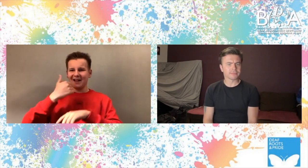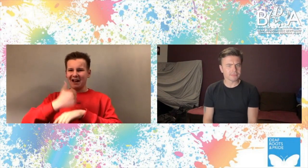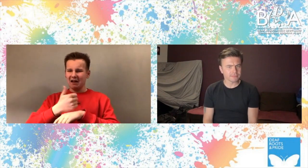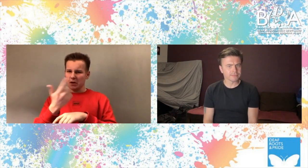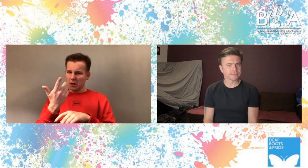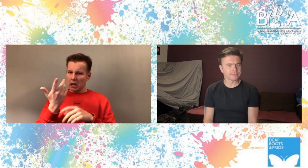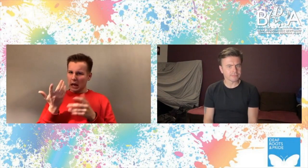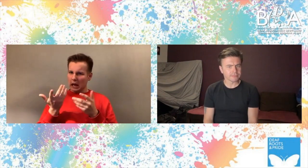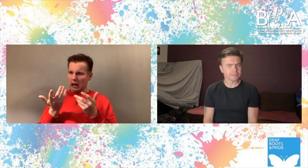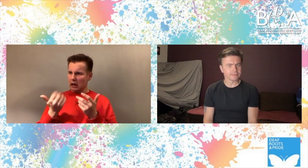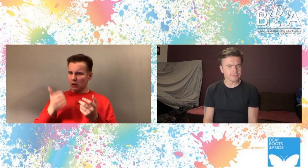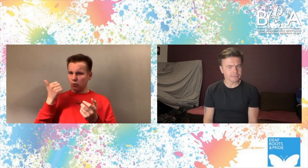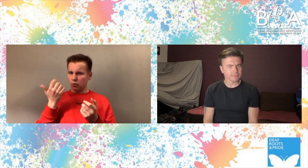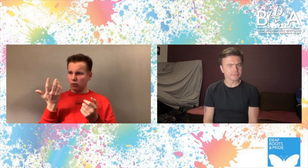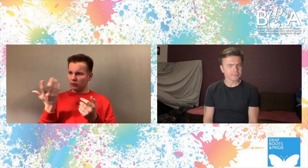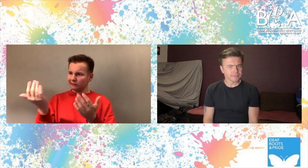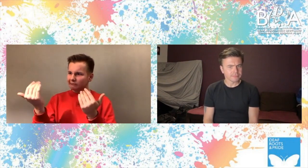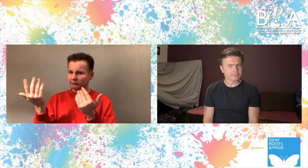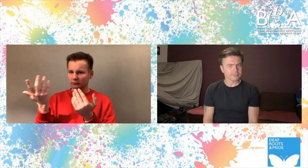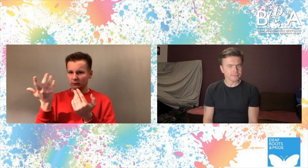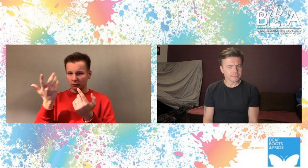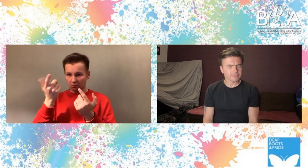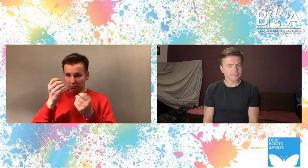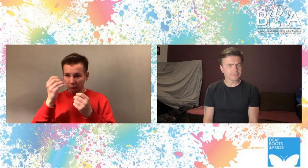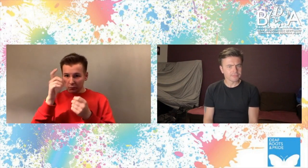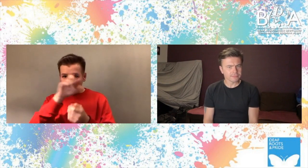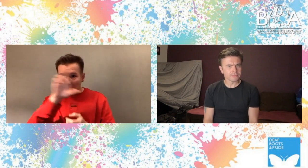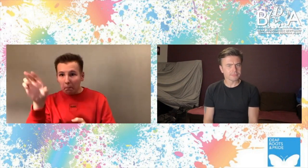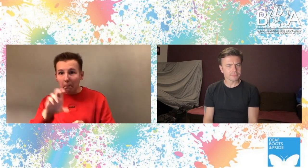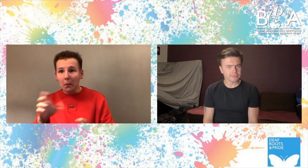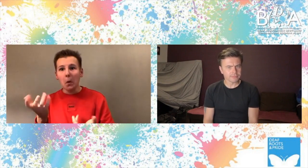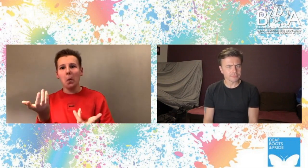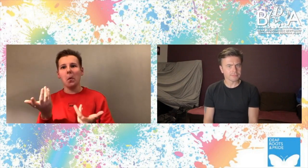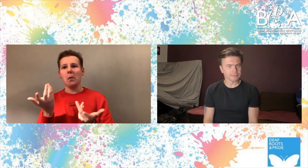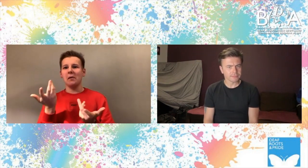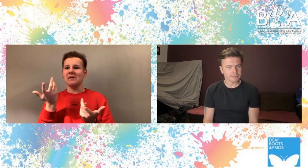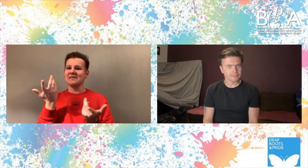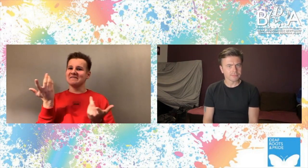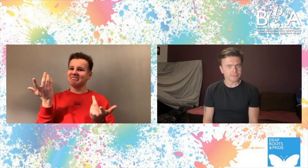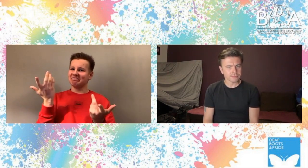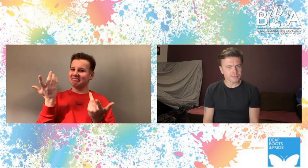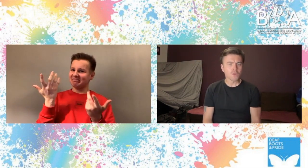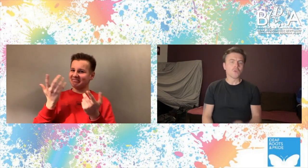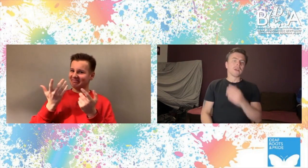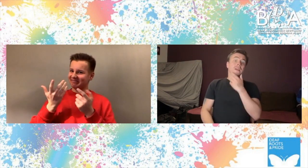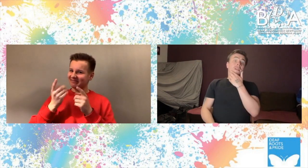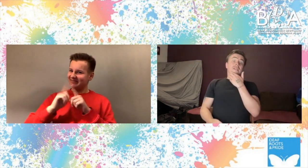people would love to meet you as a role model and would love to participate. How would you do it? I suppose you could do it through Zoom as well as